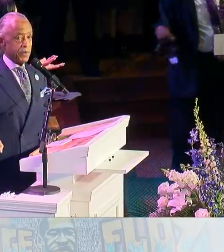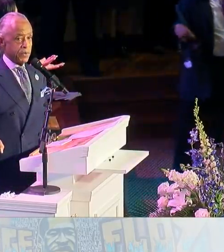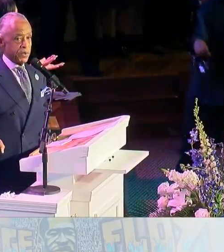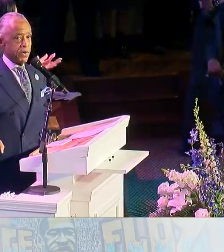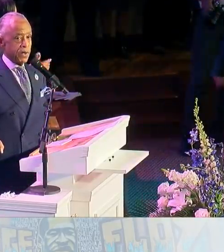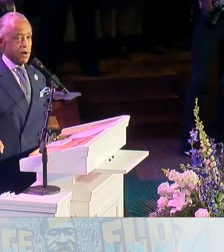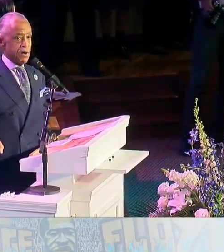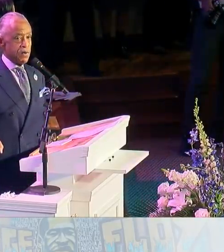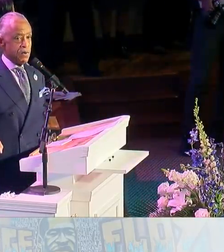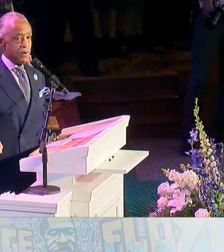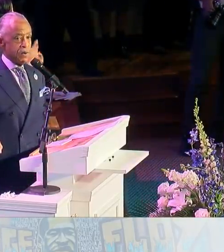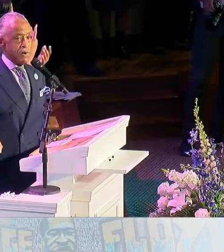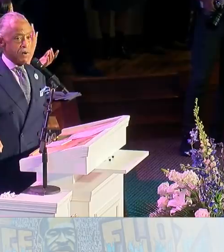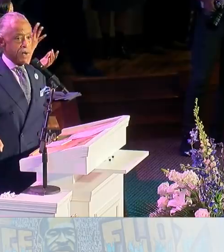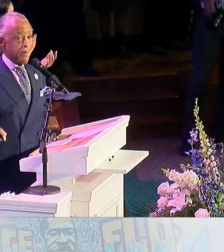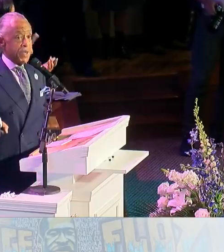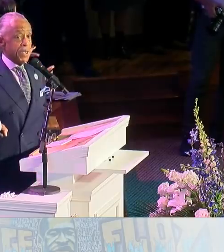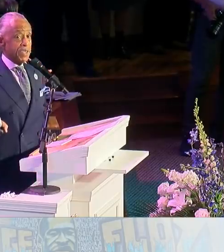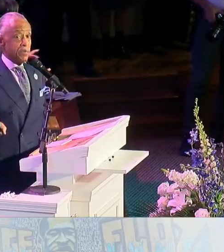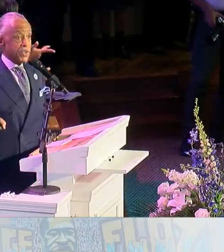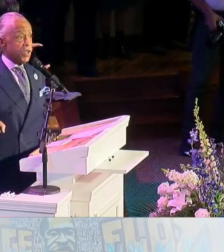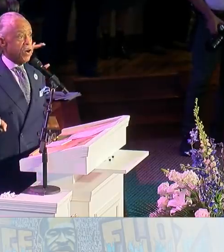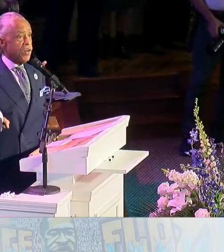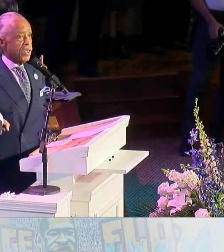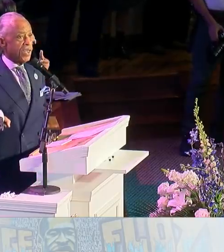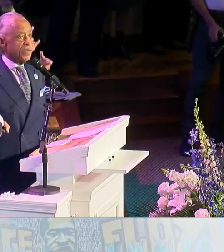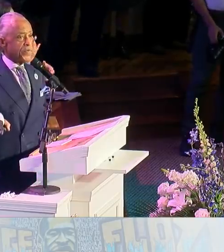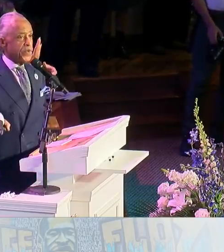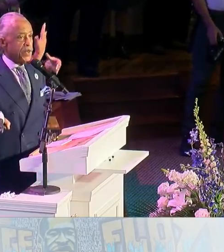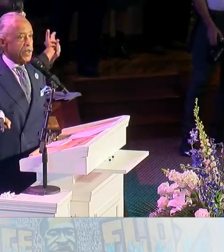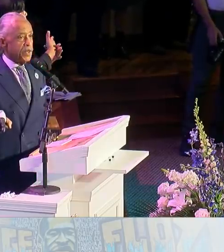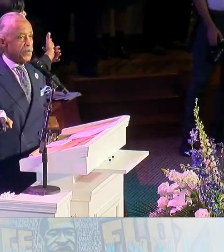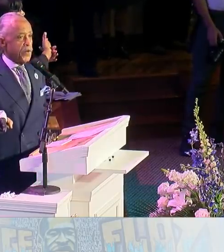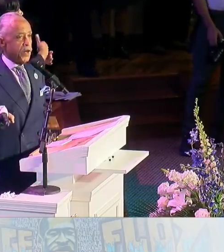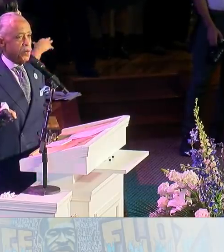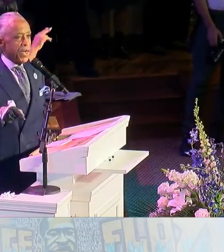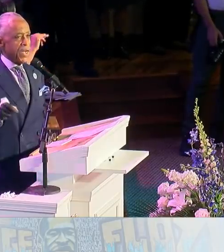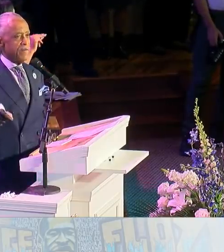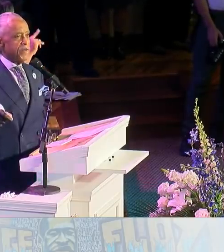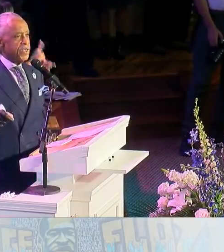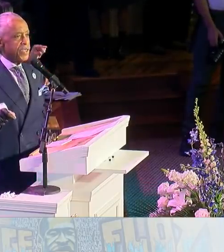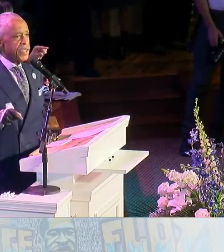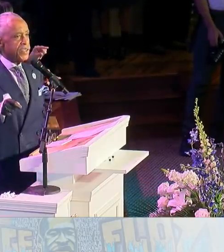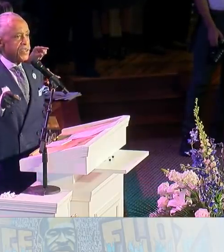BEN CRUMP ON STAGE. 8 MINUTES IS LONG ENOUGH TO UNDERSTAND WHAT THEY WERE DOING.